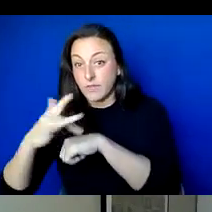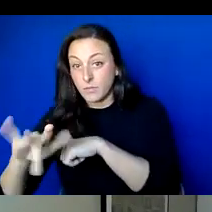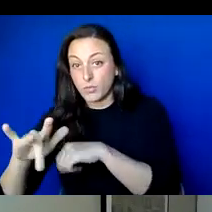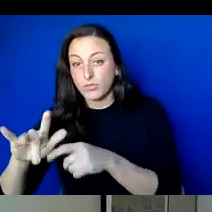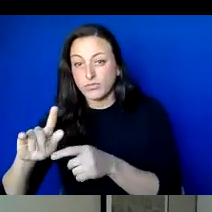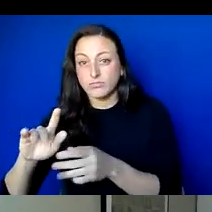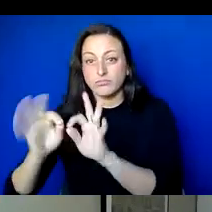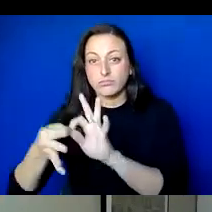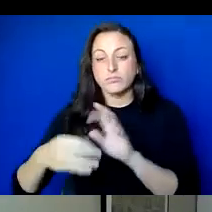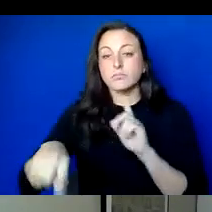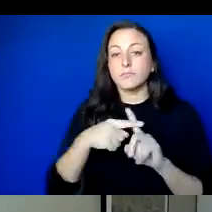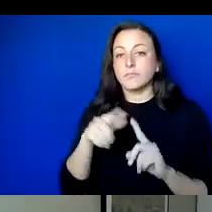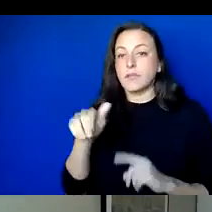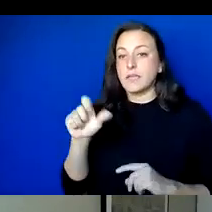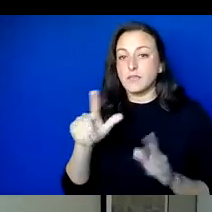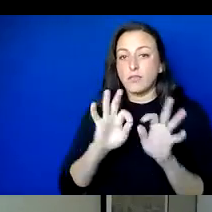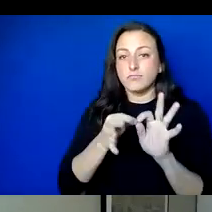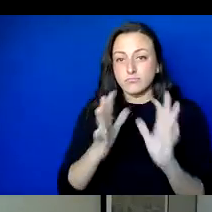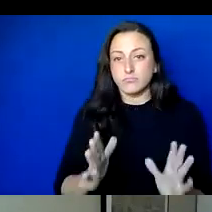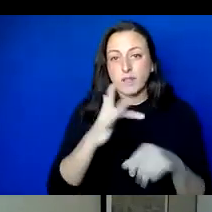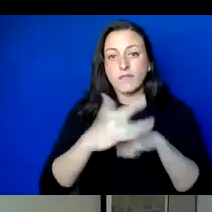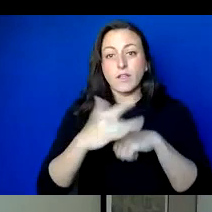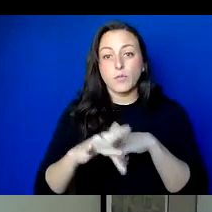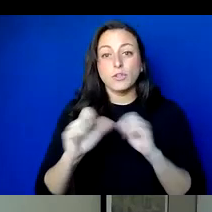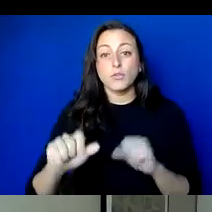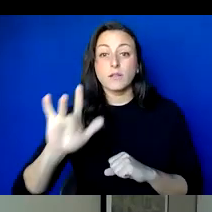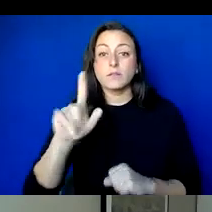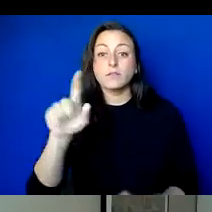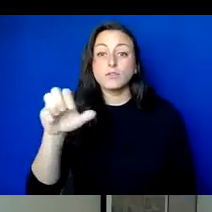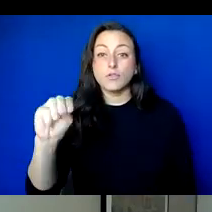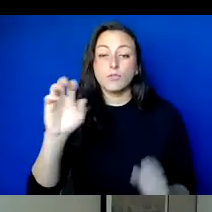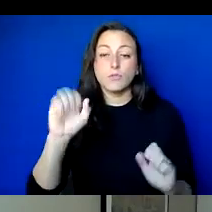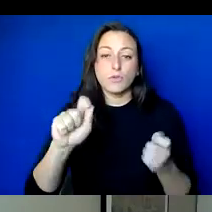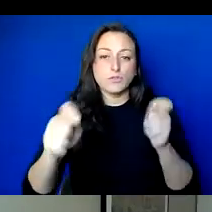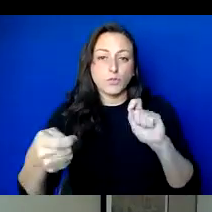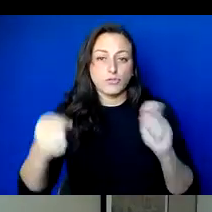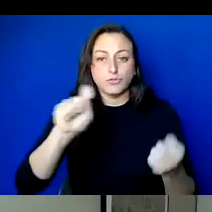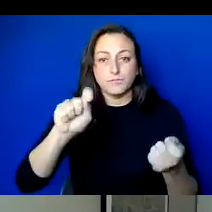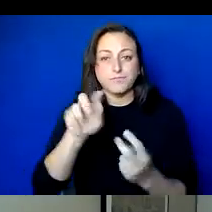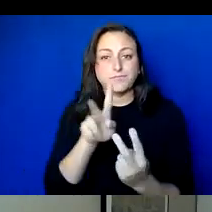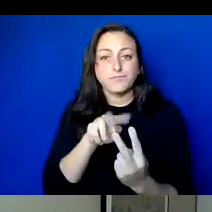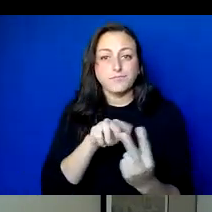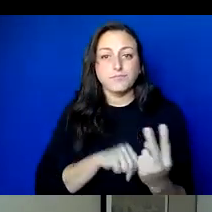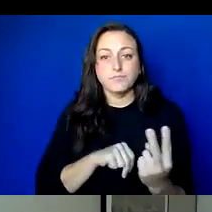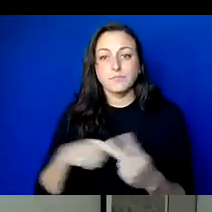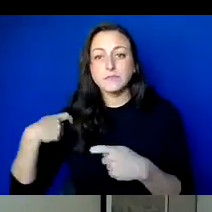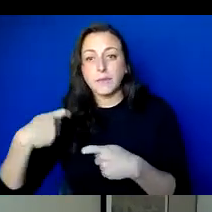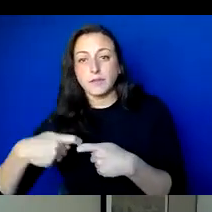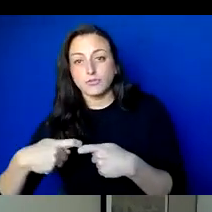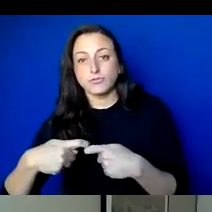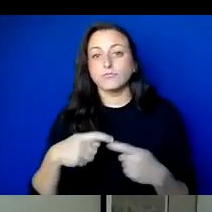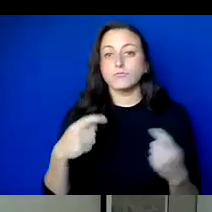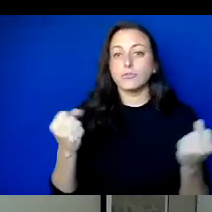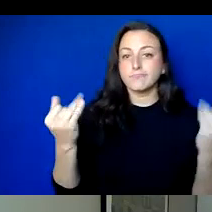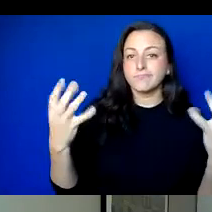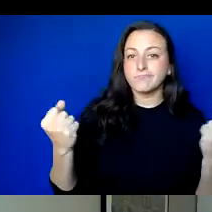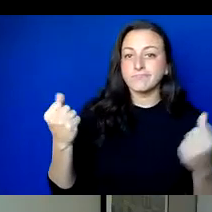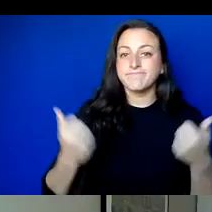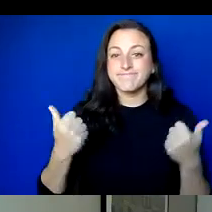ASL interpretation. If you go to the zoom menu, you can switch to Spanish, if you would like. Okay